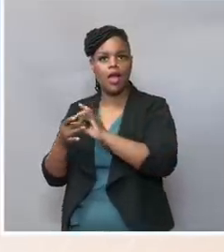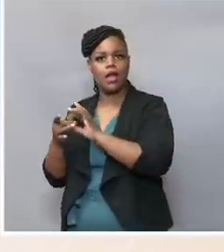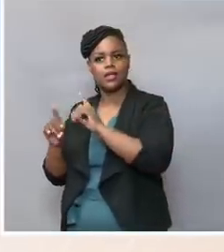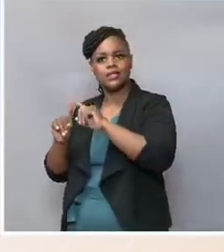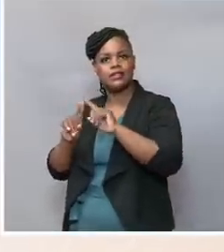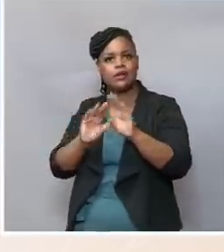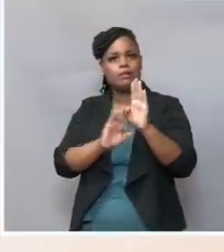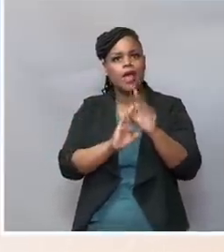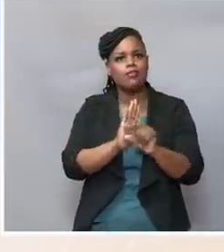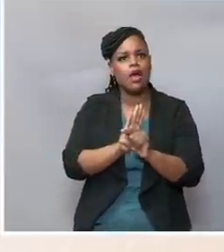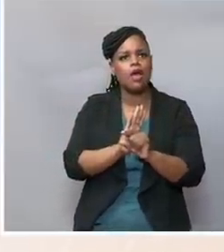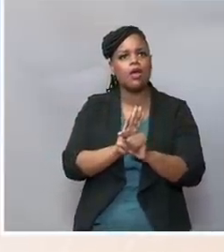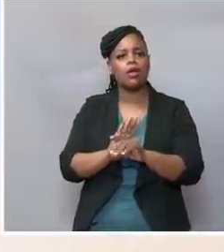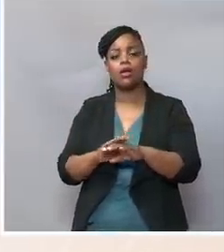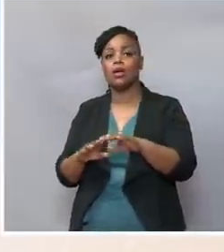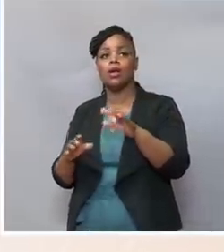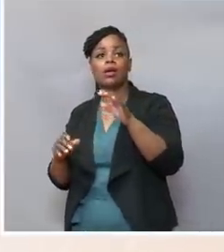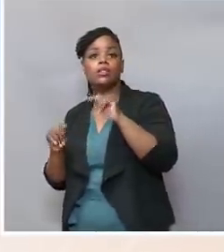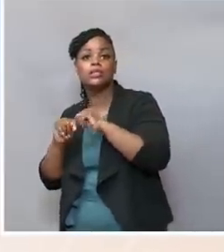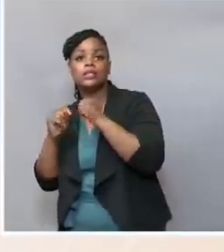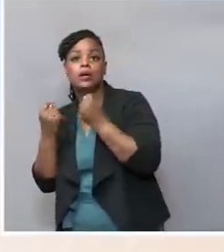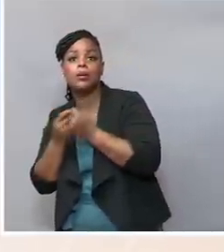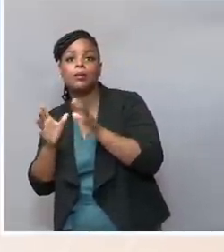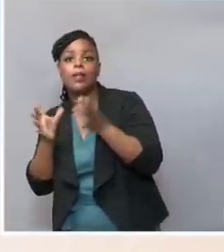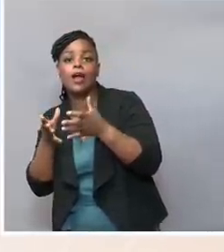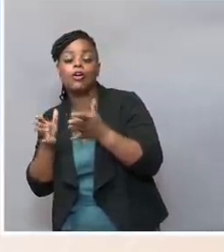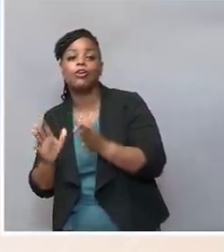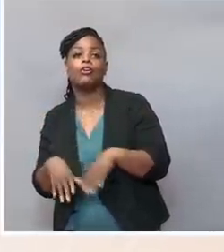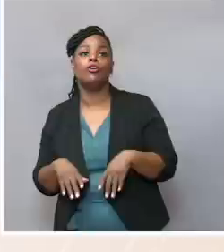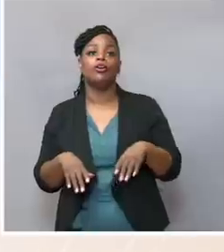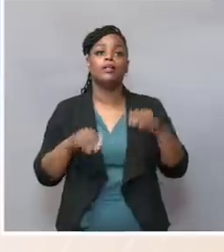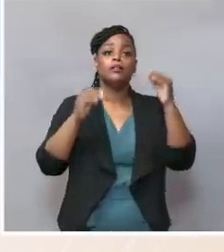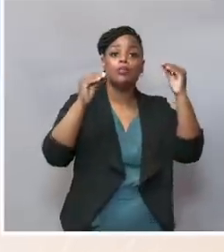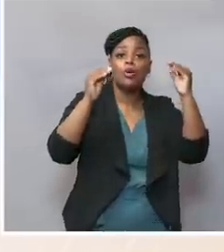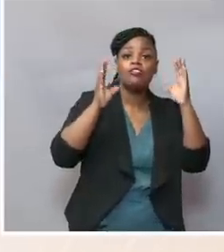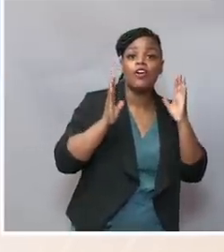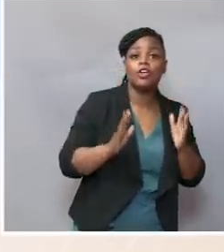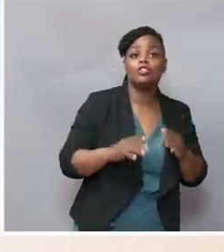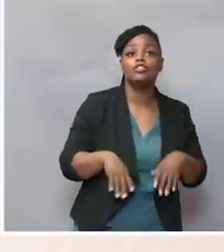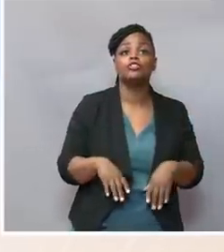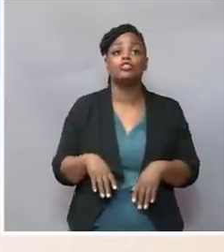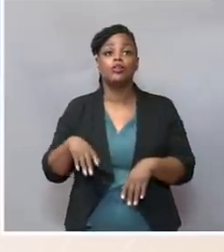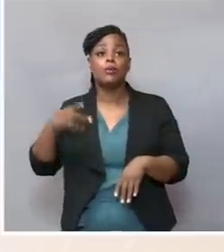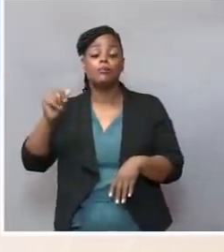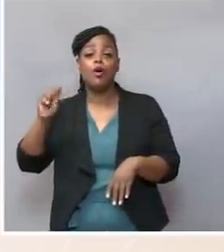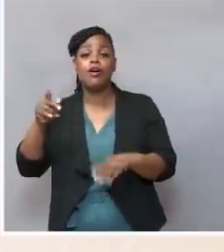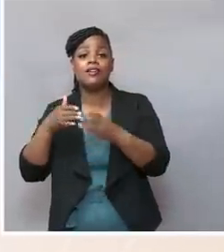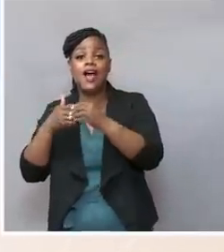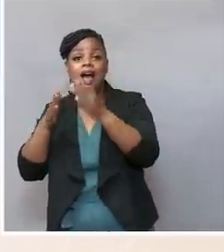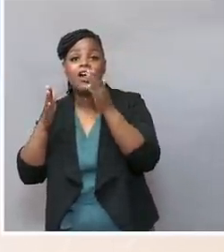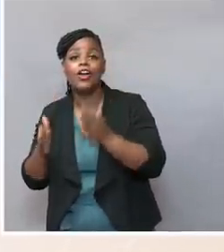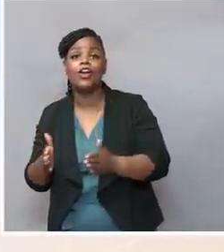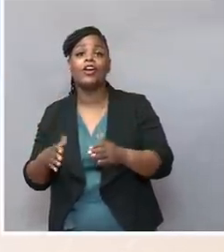artists, tribal leaders, professors and park rangers all around a common goal to tell the stories,